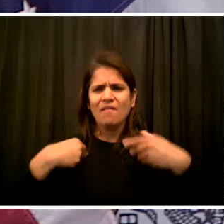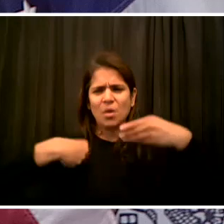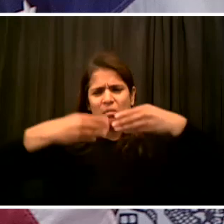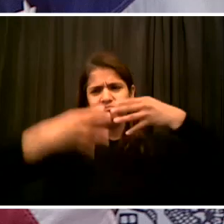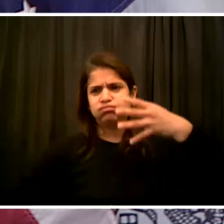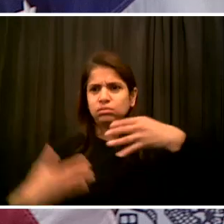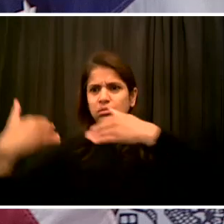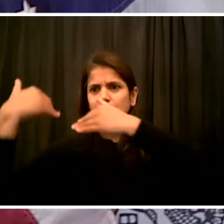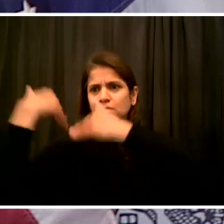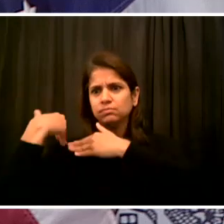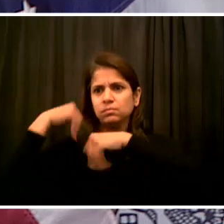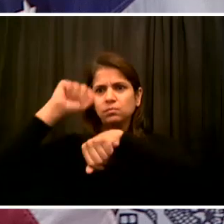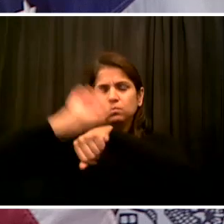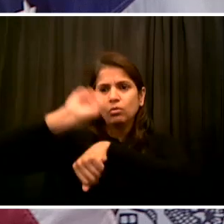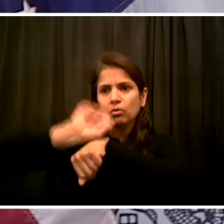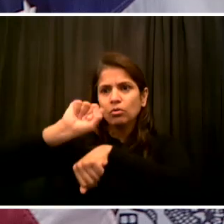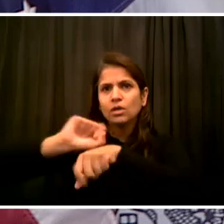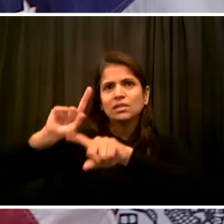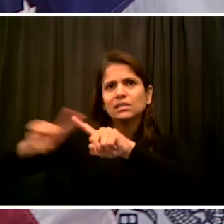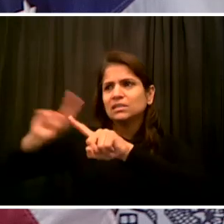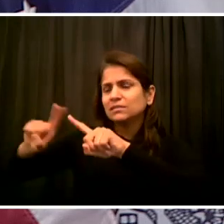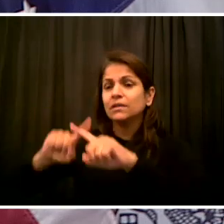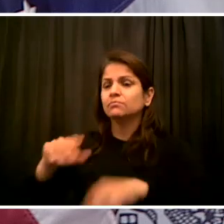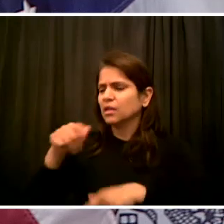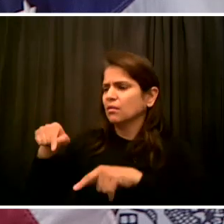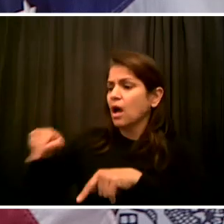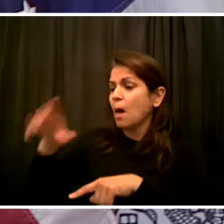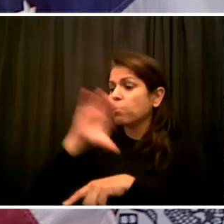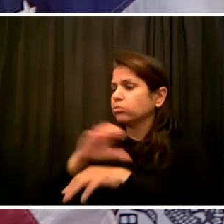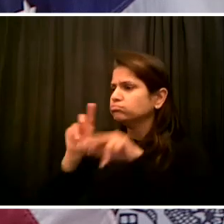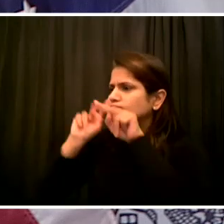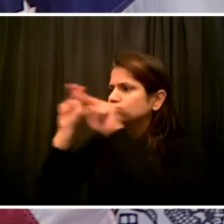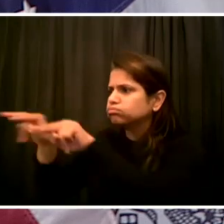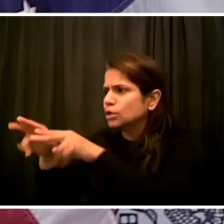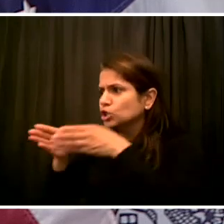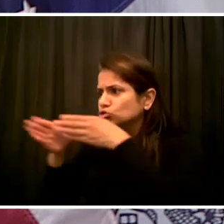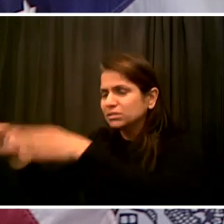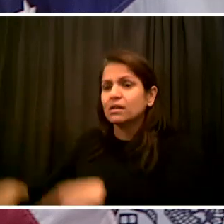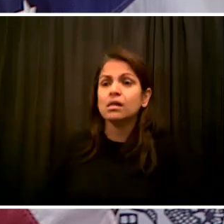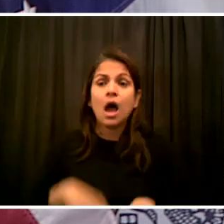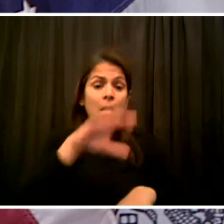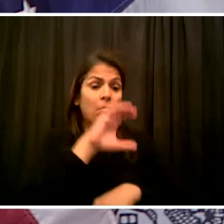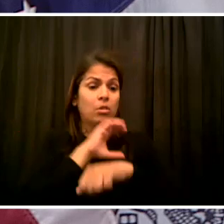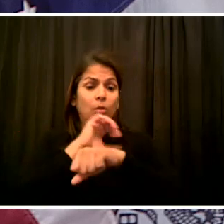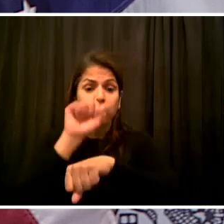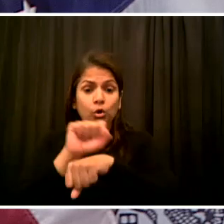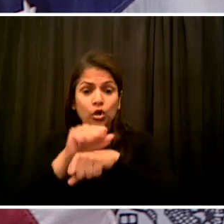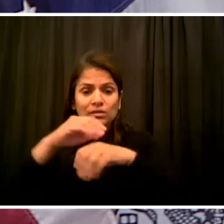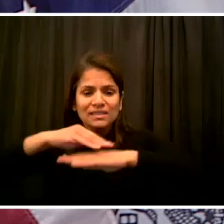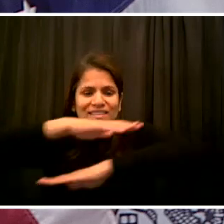WEHAVE UNPAID EMPLOYEES, AUXILIARY MEMBERS HATT VEHA STLO THEIR LIFE DURING